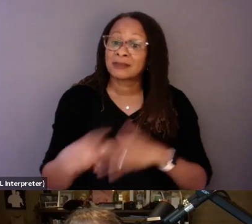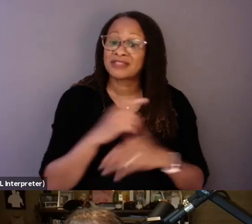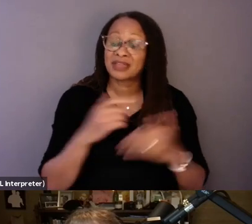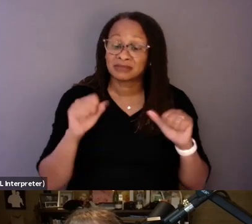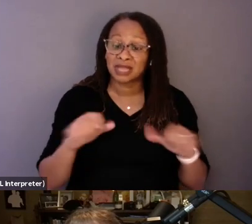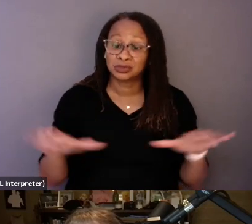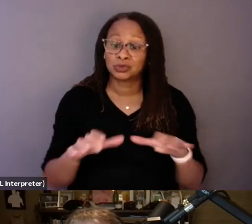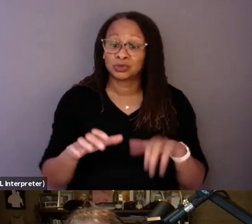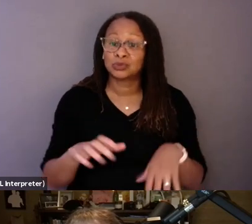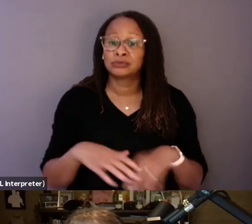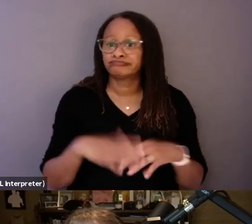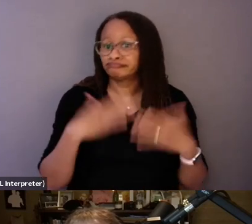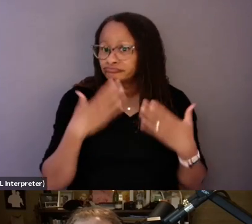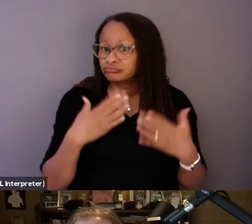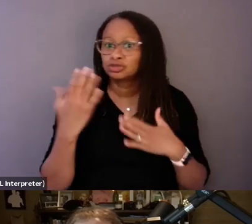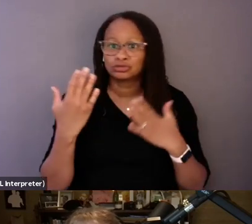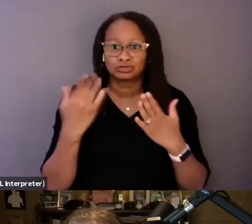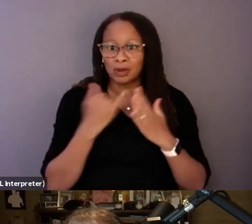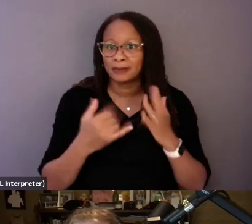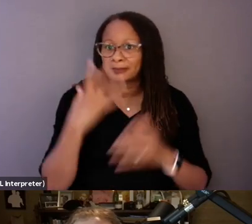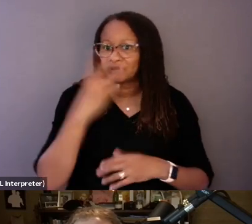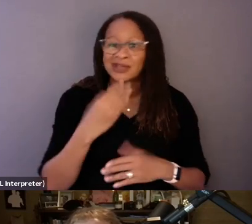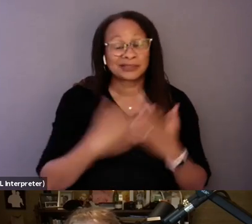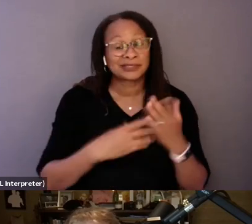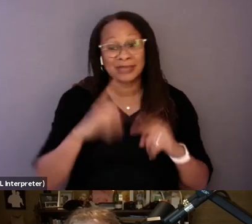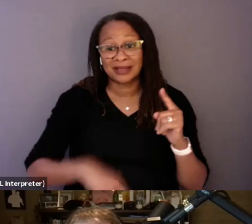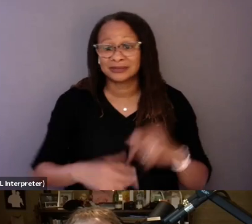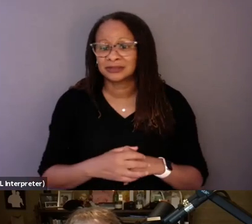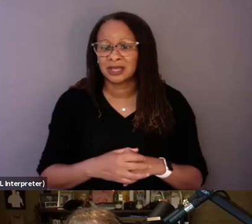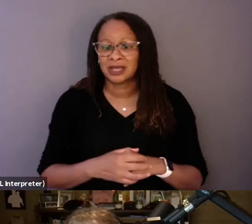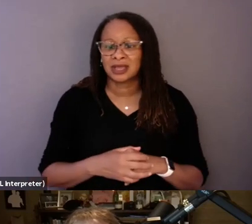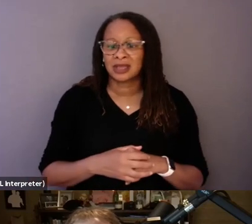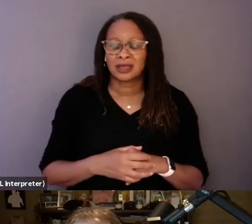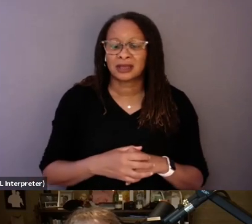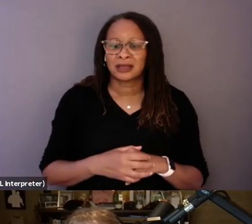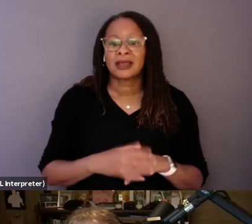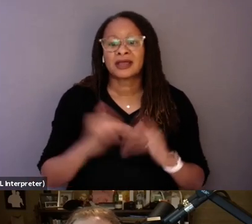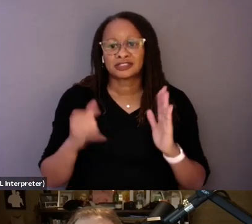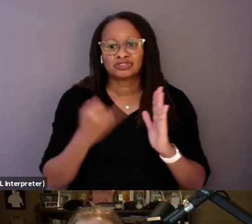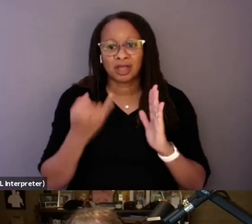do classical drawing beautifully and some of them can't. John was an artist who could a classic drawing